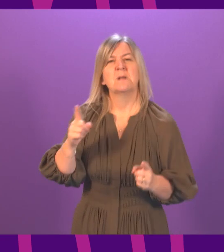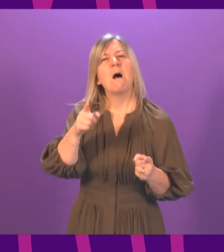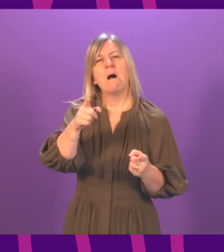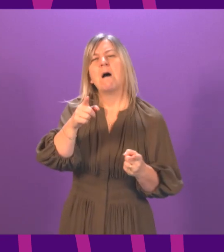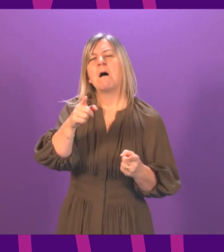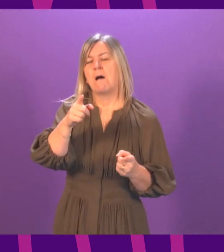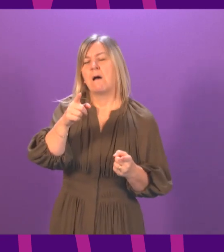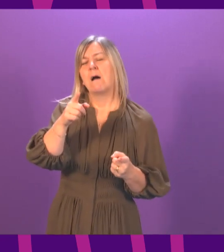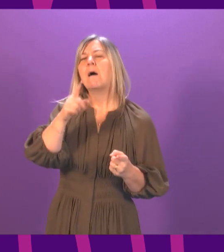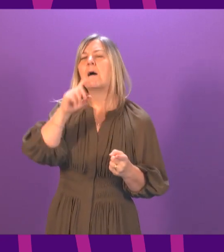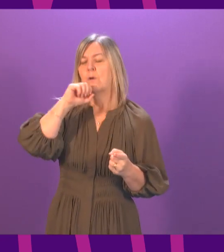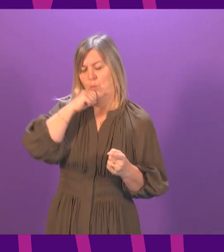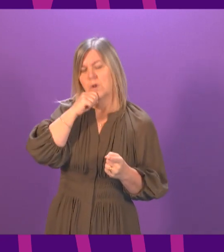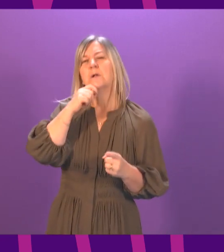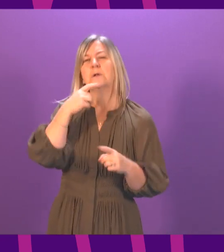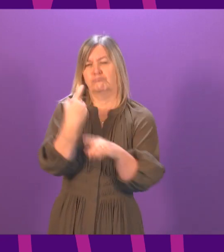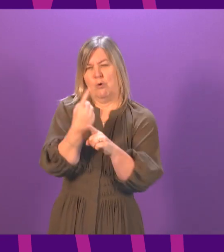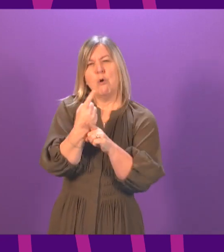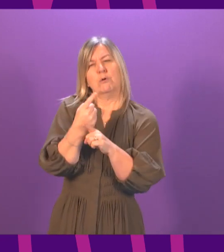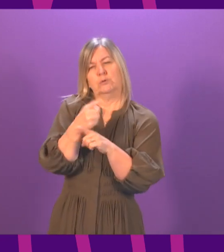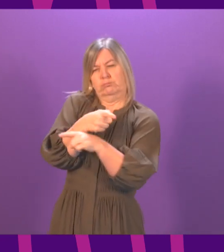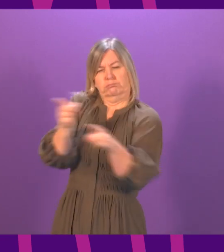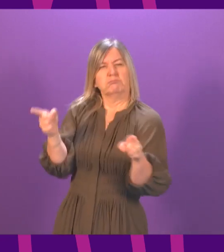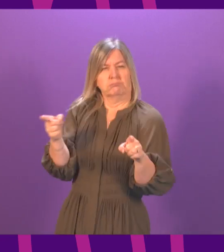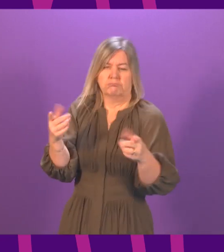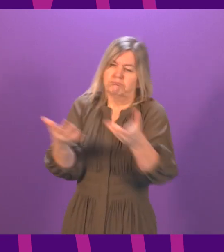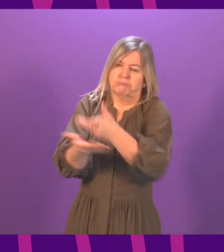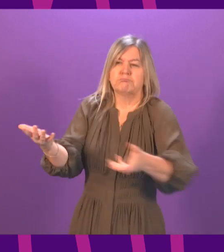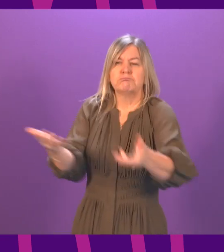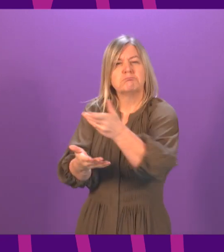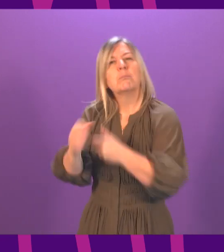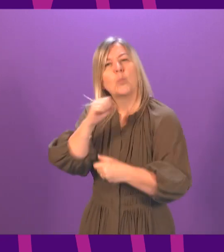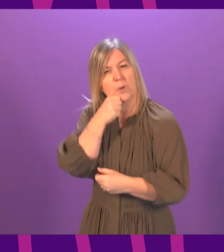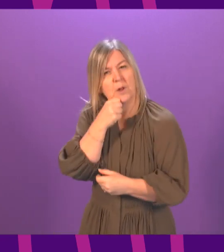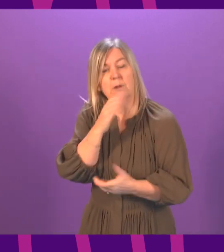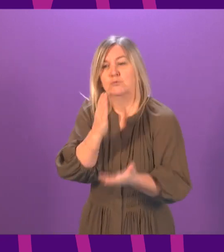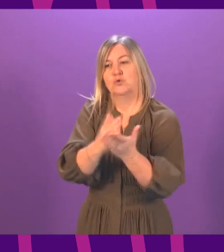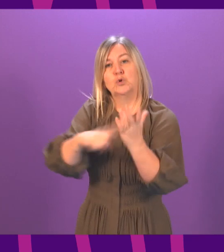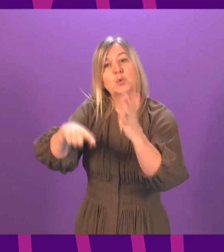streamline and increase the pace of the programme. Governments across the UK will sensibly do that.